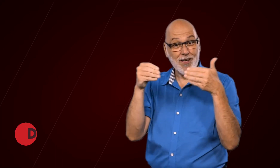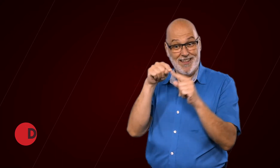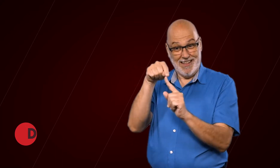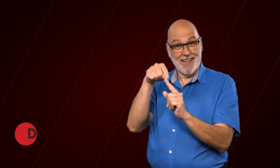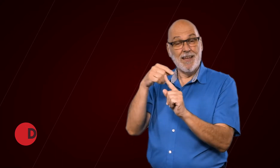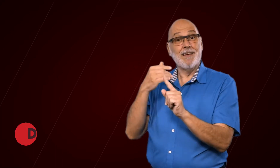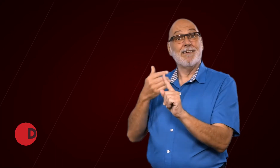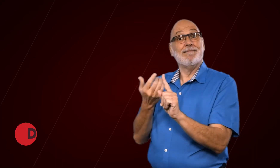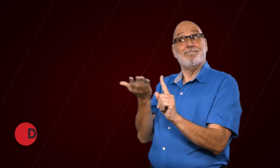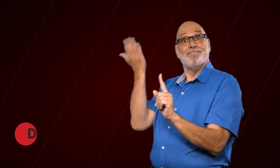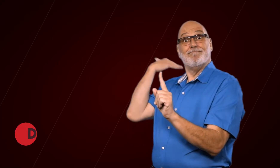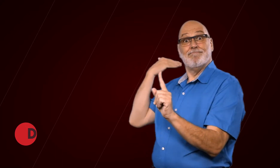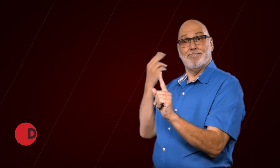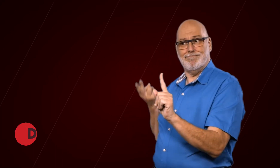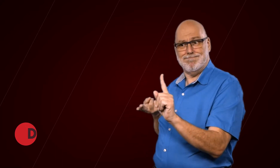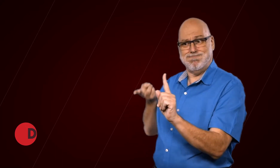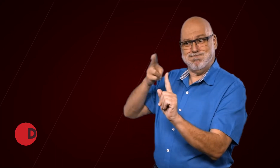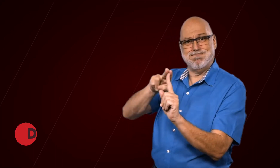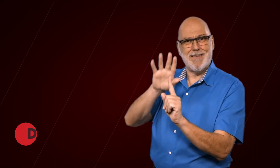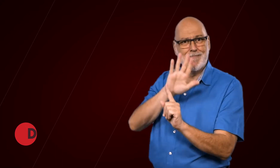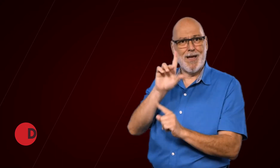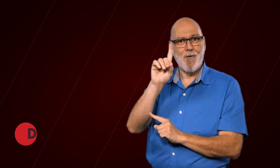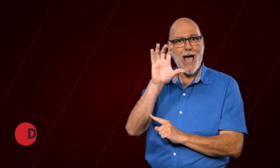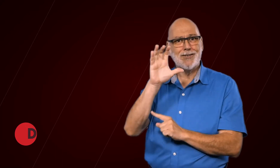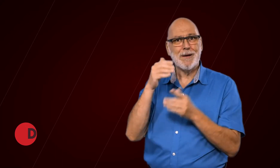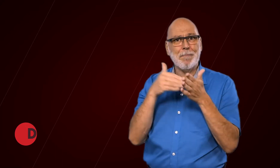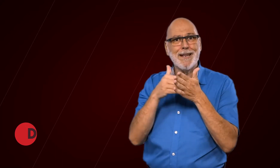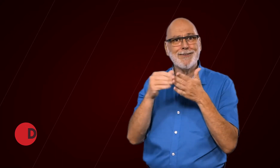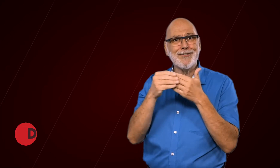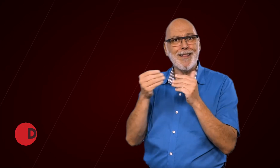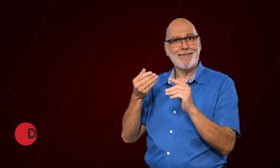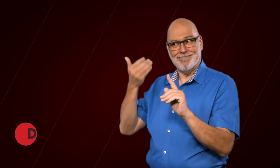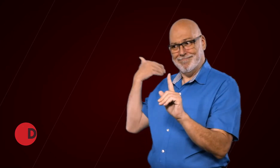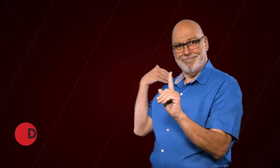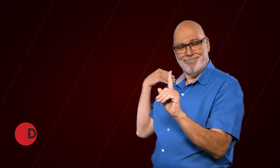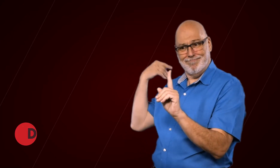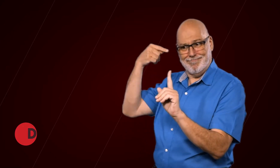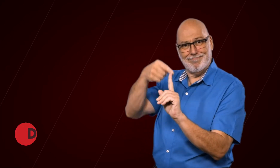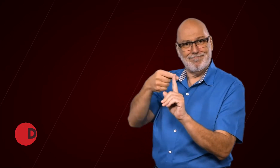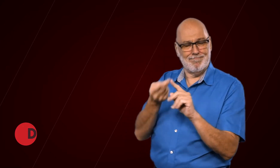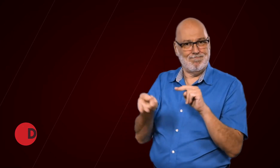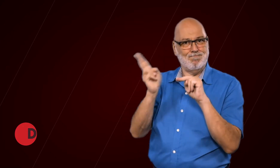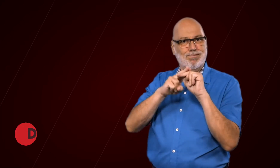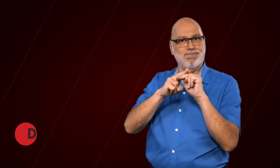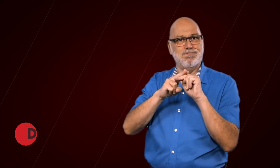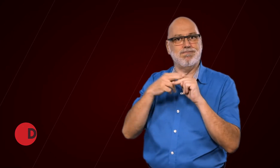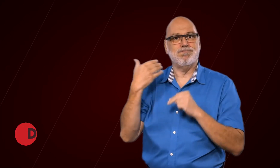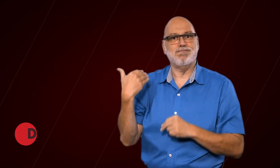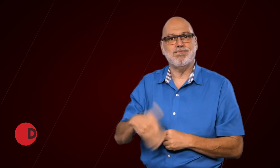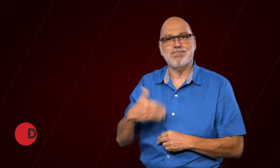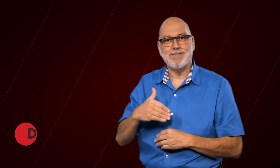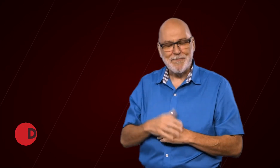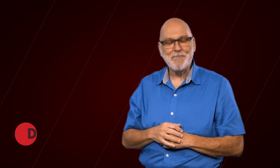$100 million more than the last election.